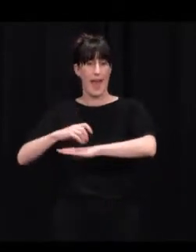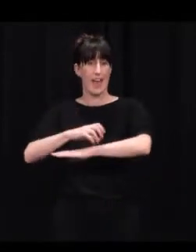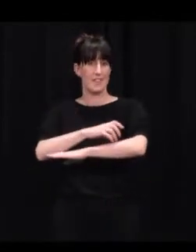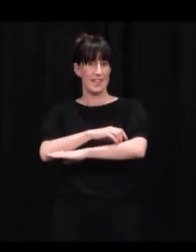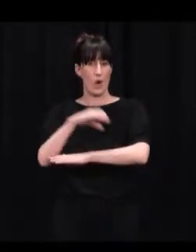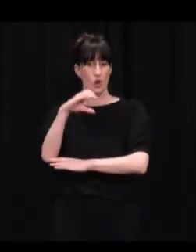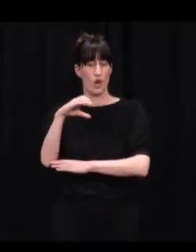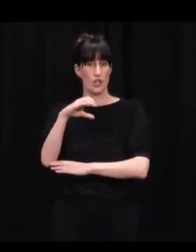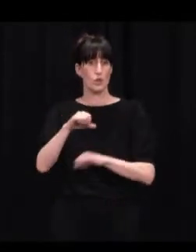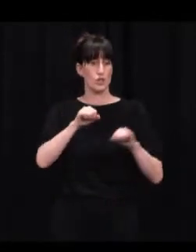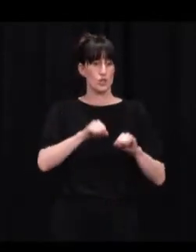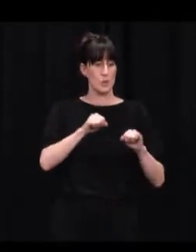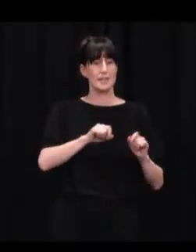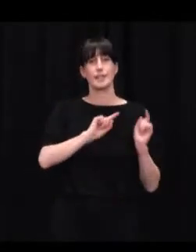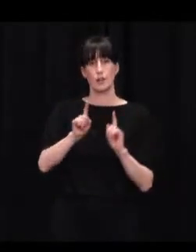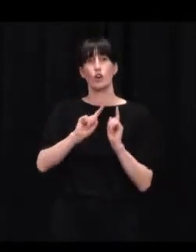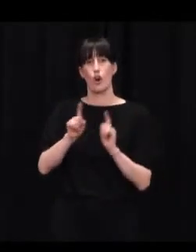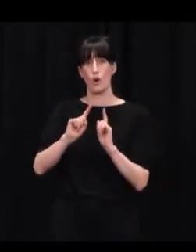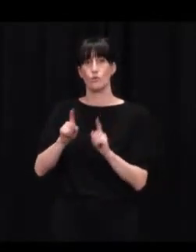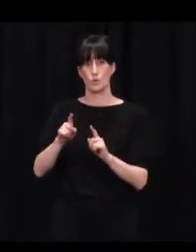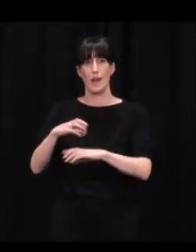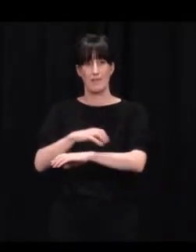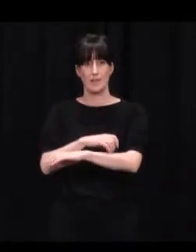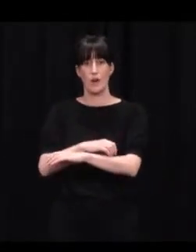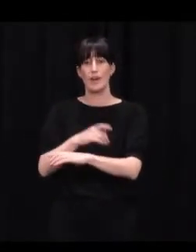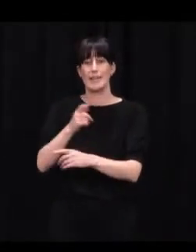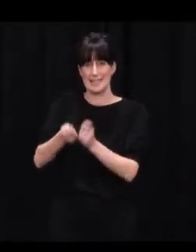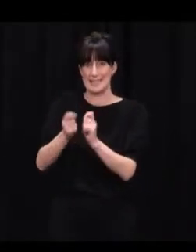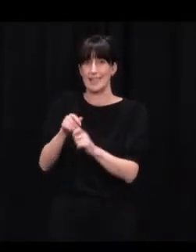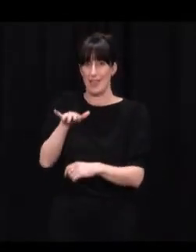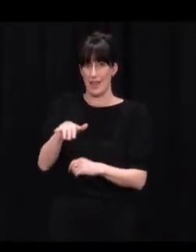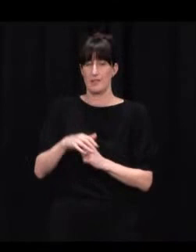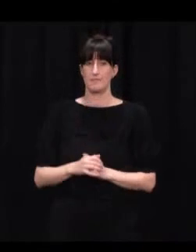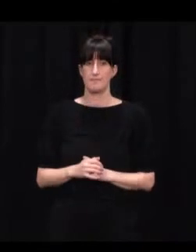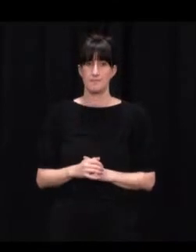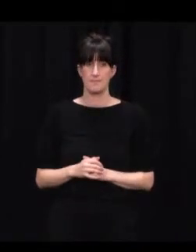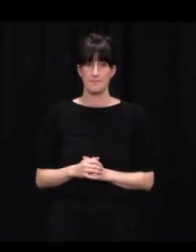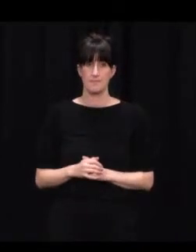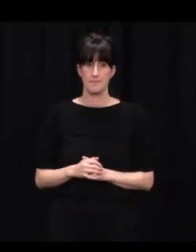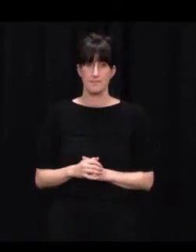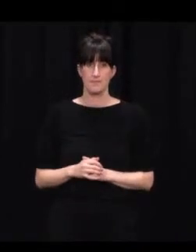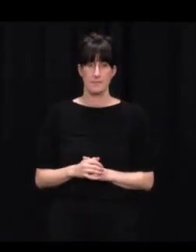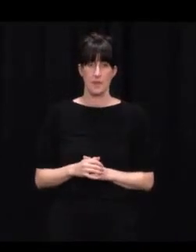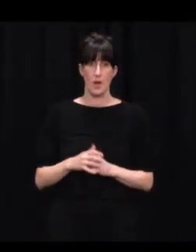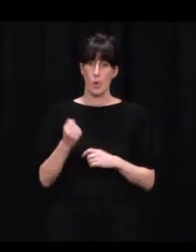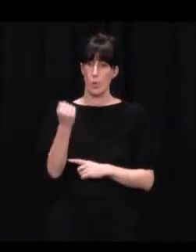pop-up testing centres open. There is some additional testing going into Avondale